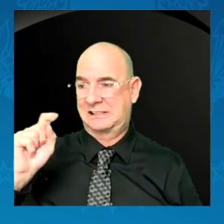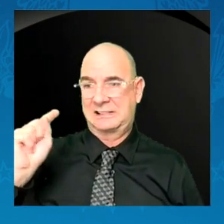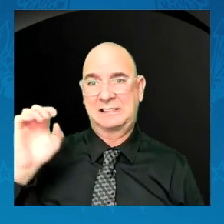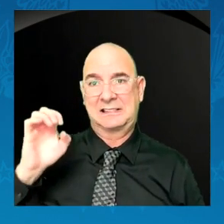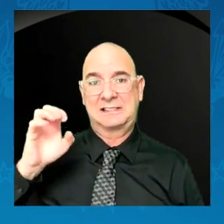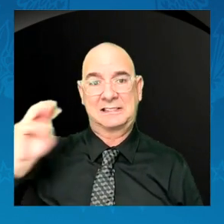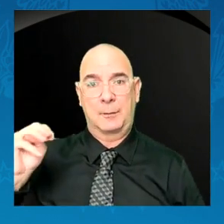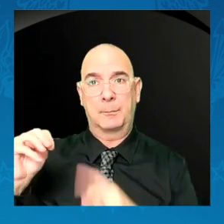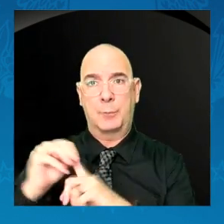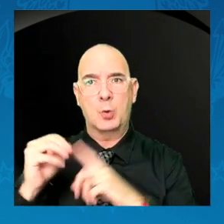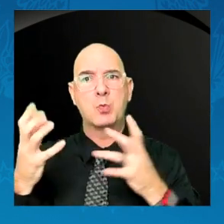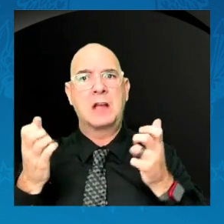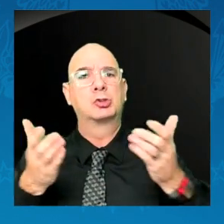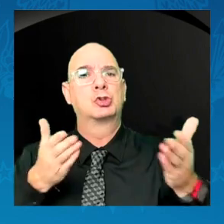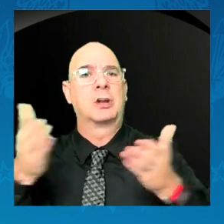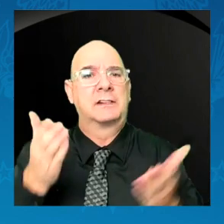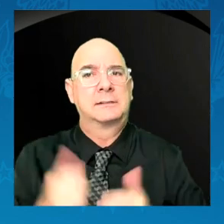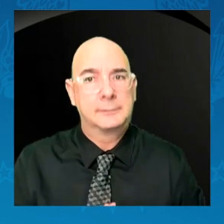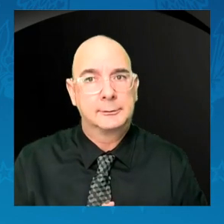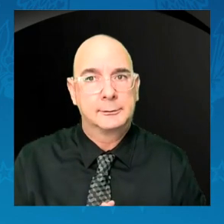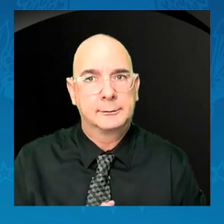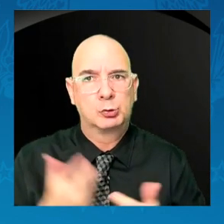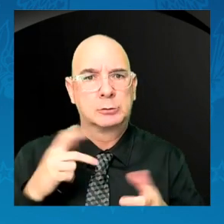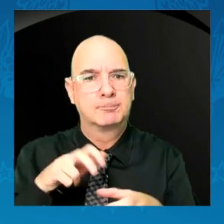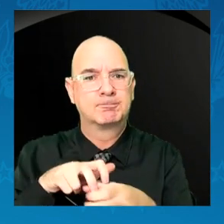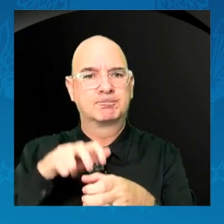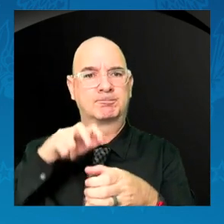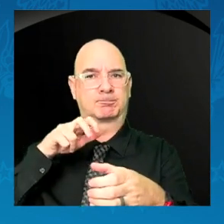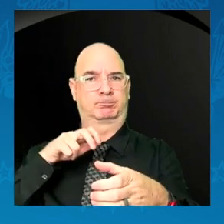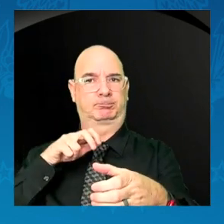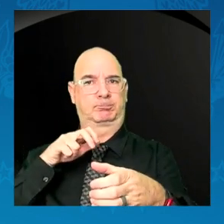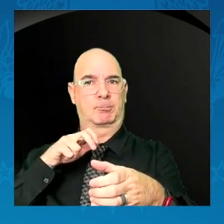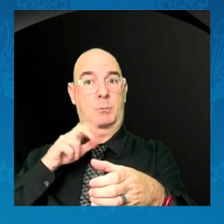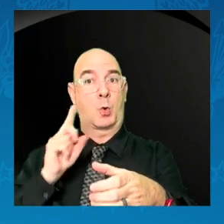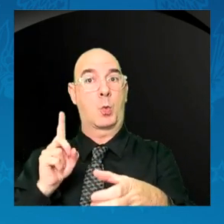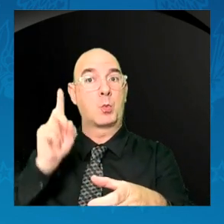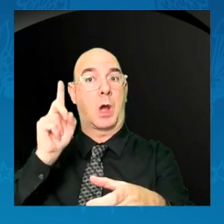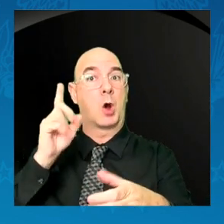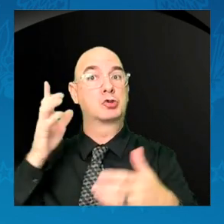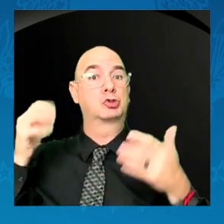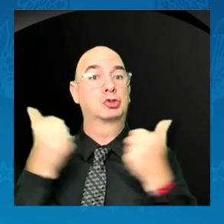One of the challenges that we all recognize is that today, while we are the largest employer